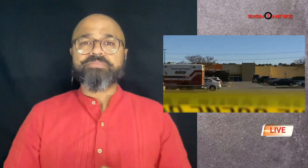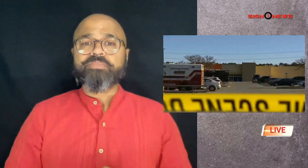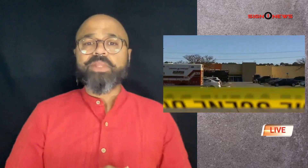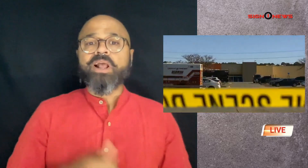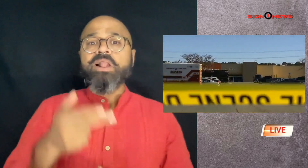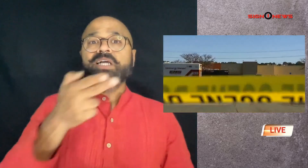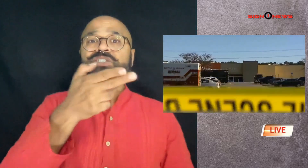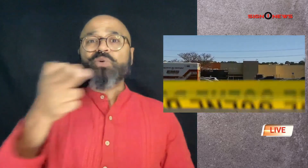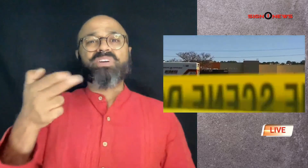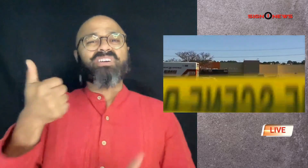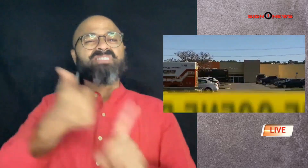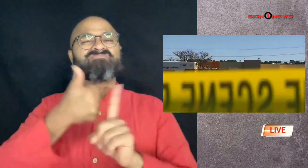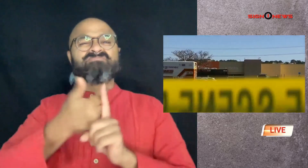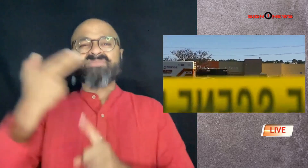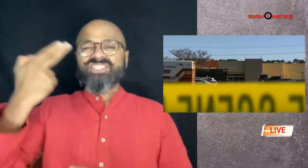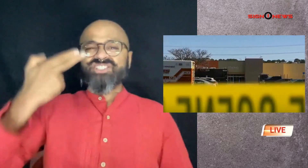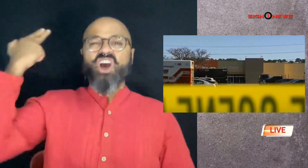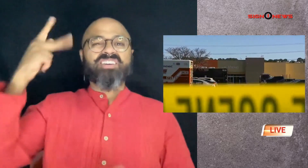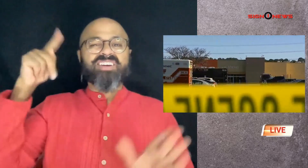the shooter then shot and killed himself